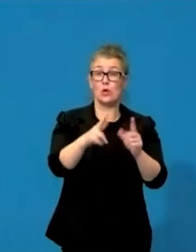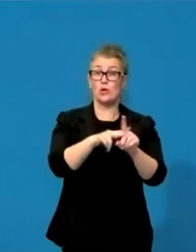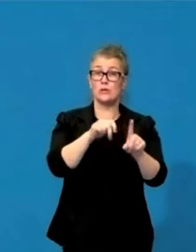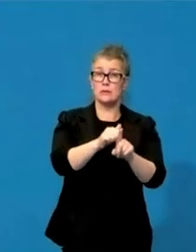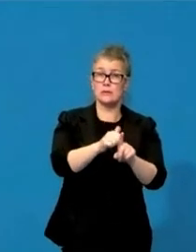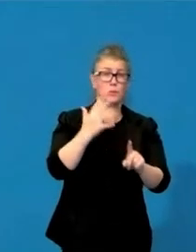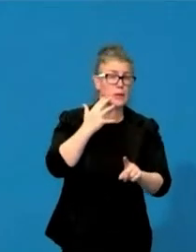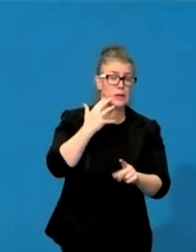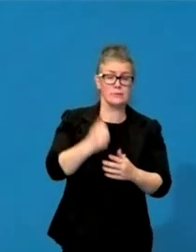When he was about three years old.